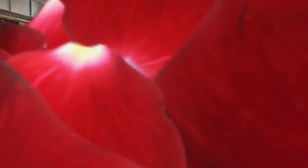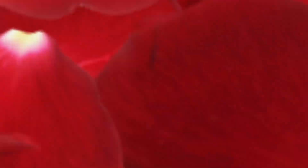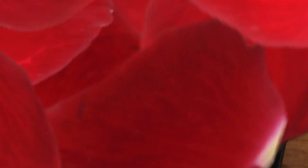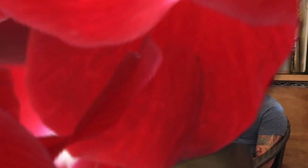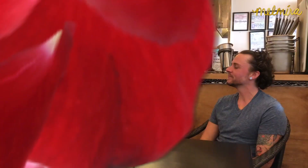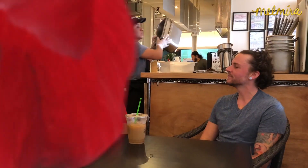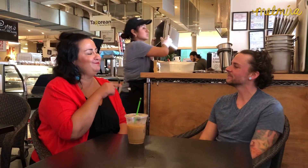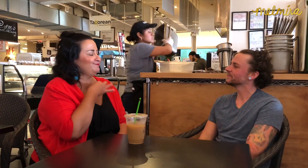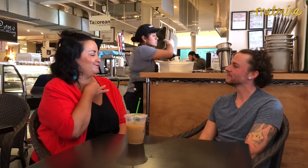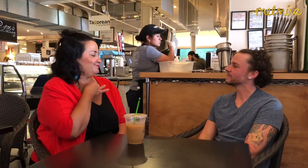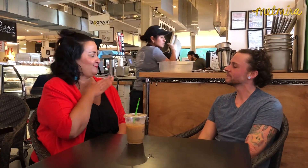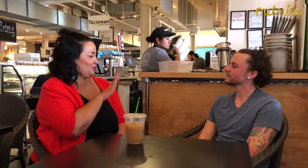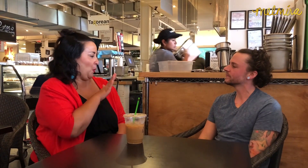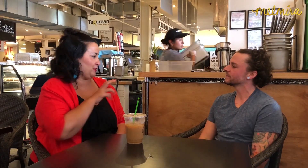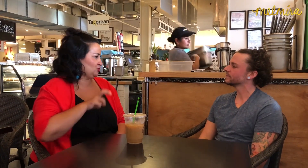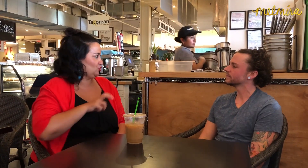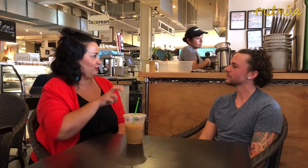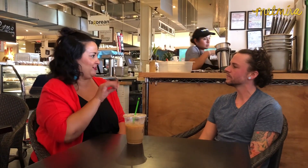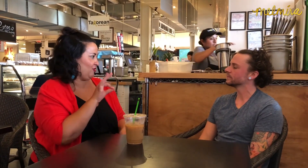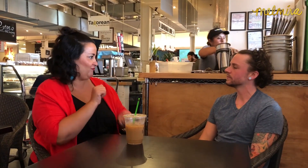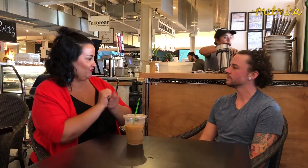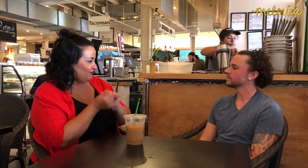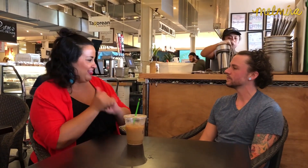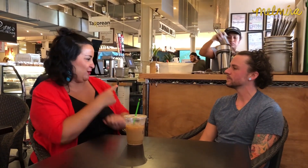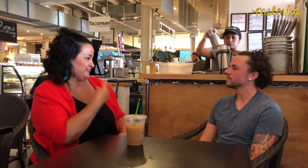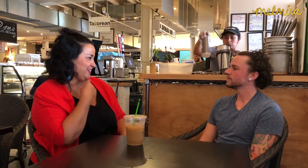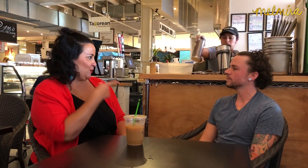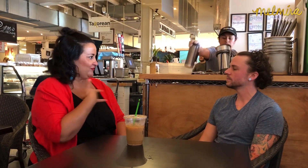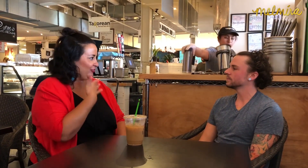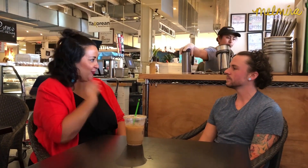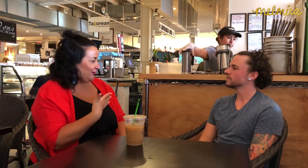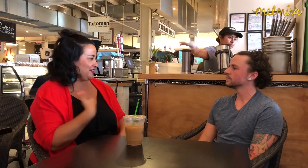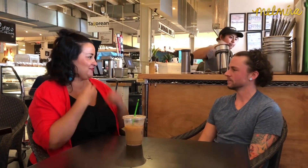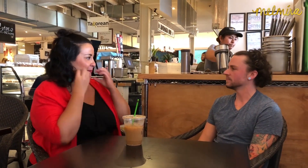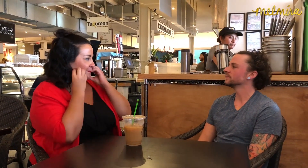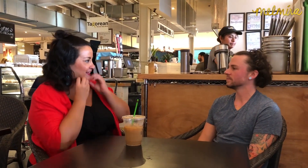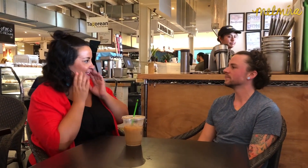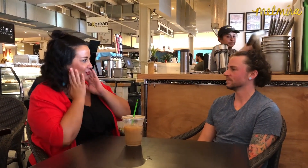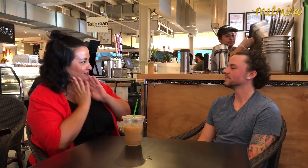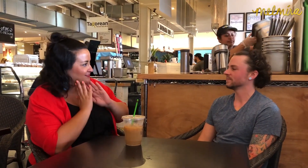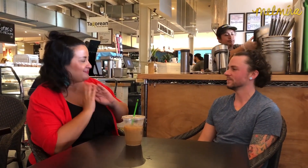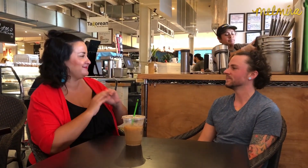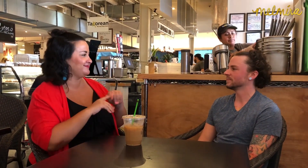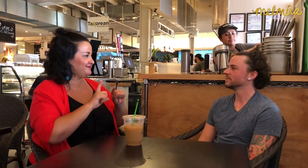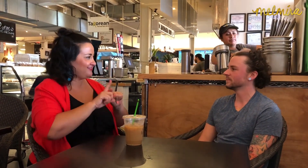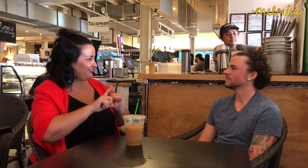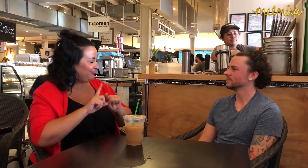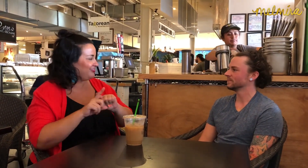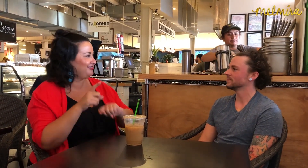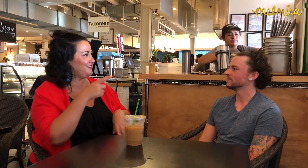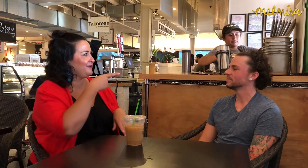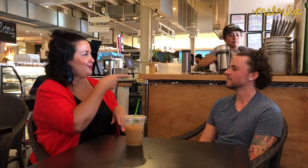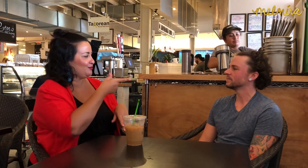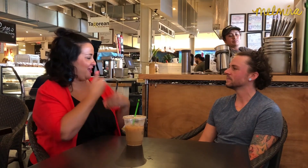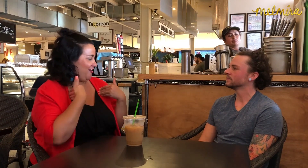I am wondering about your journey of transformation. Like you said, it feels good to have a beard and some other things.